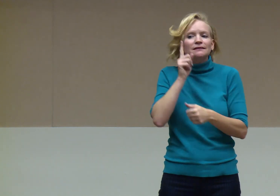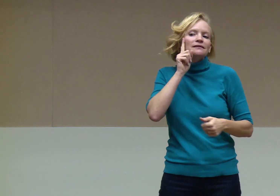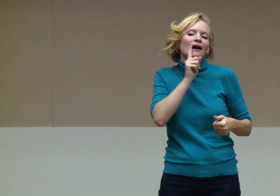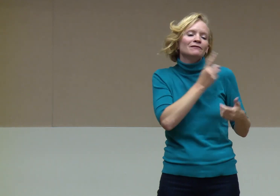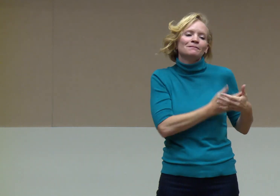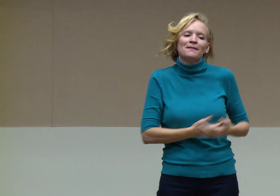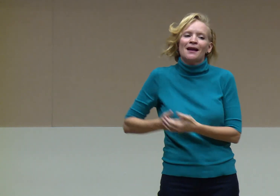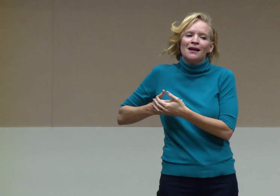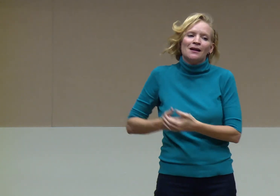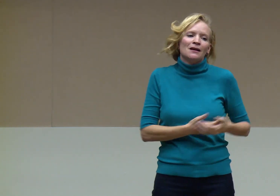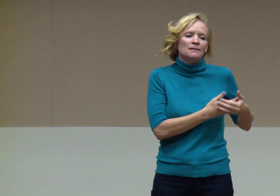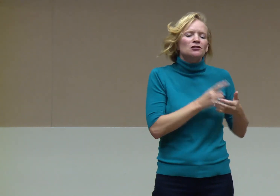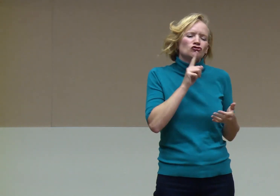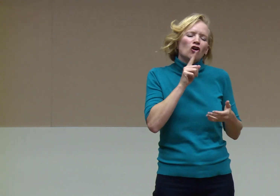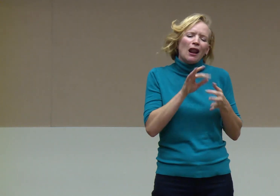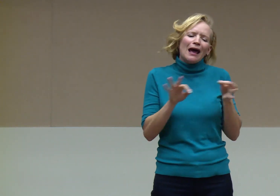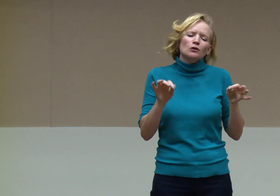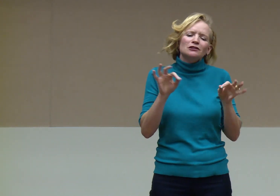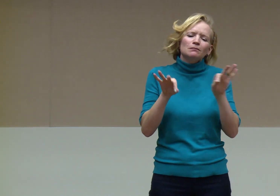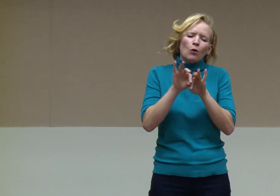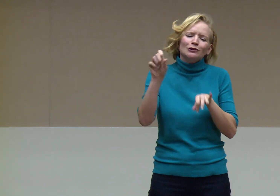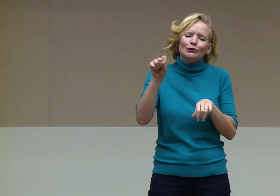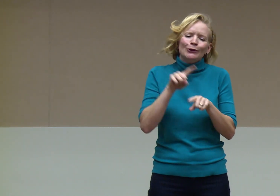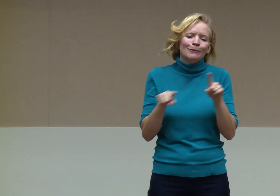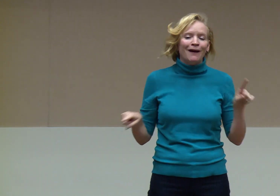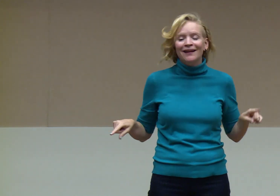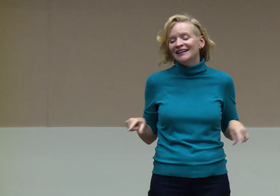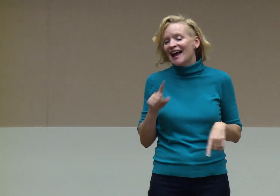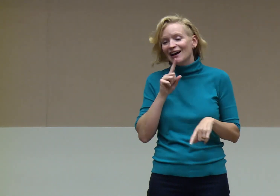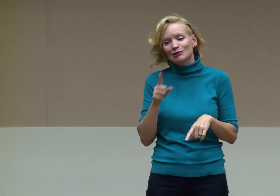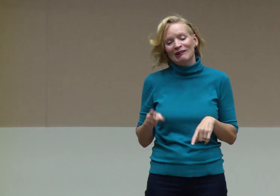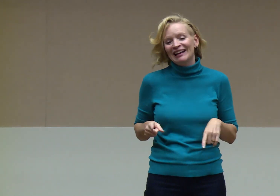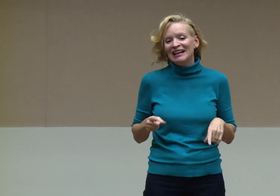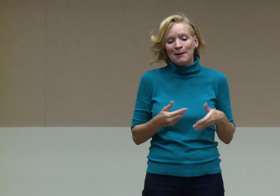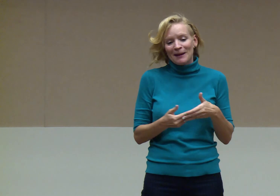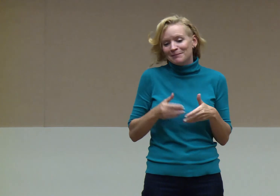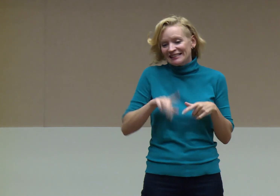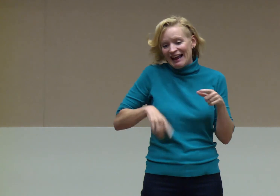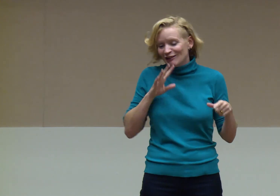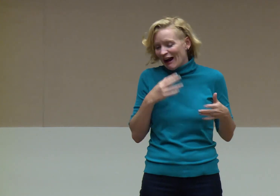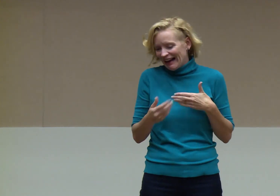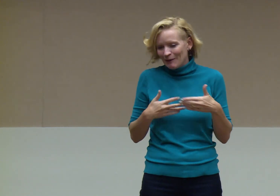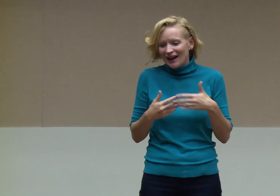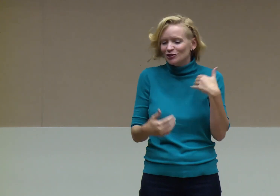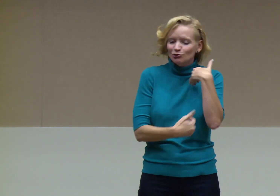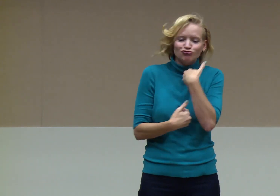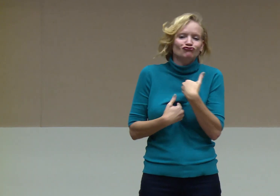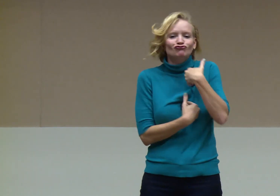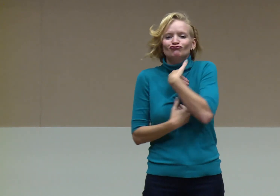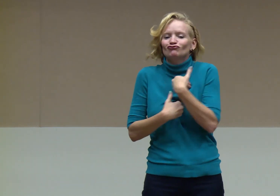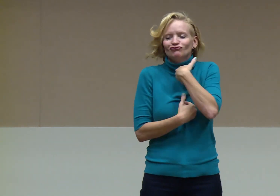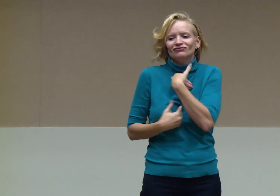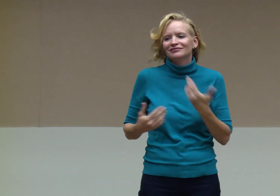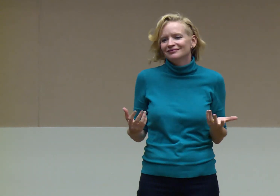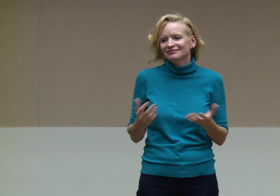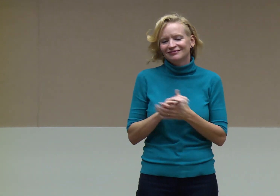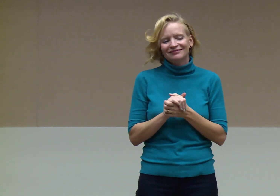And that's the only way you can really talk to a child at that age. It's not a language, it's a touch. I mean, kids can't express themselves formally,